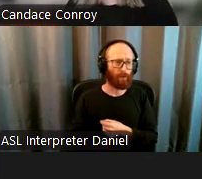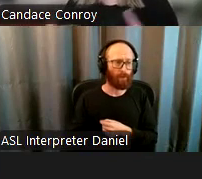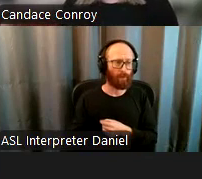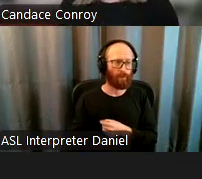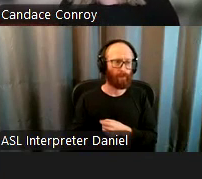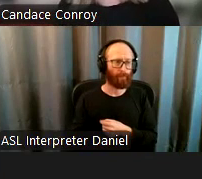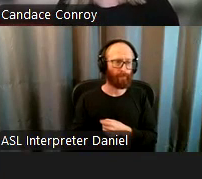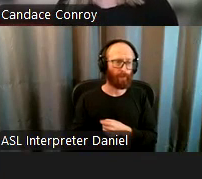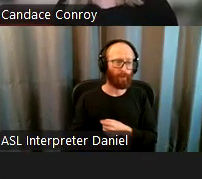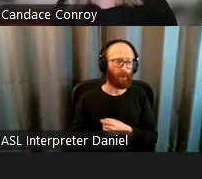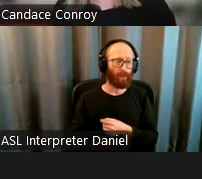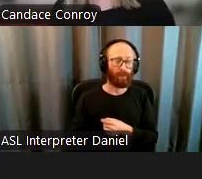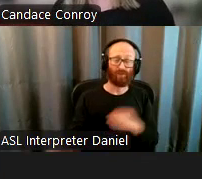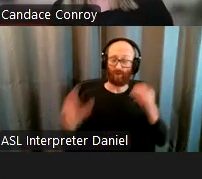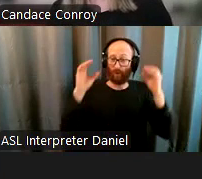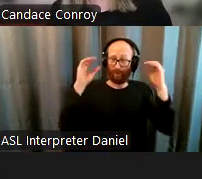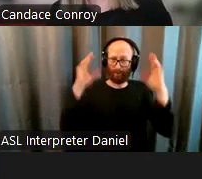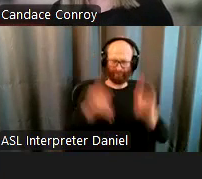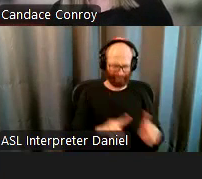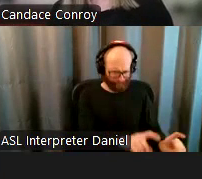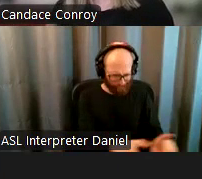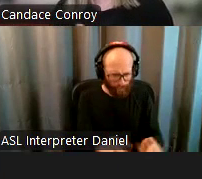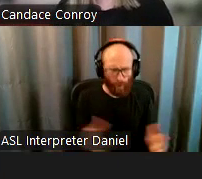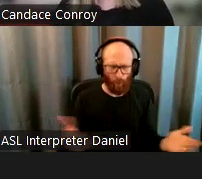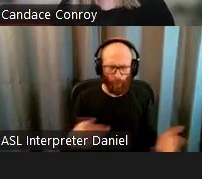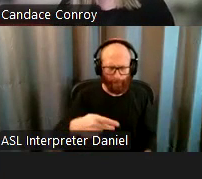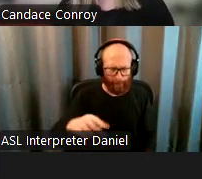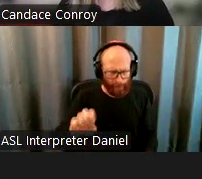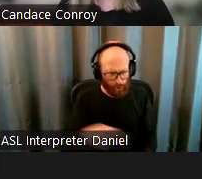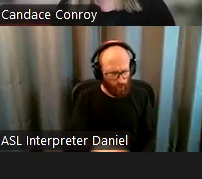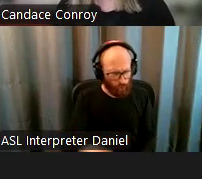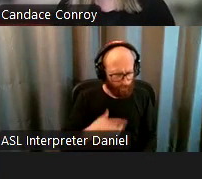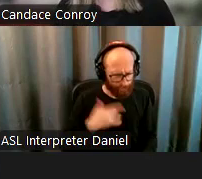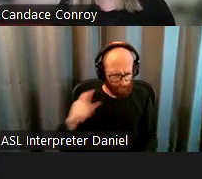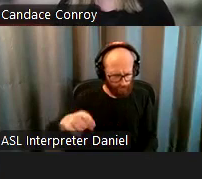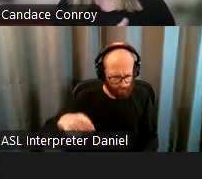ask students which PPE they think would be necessary, so rather than providing that